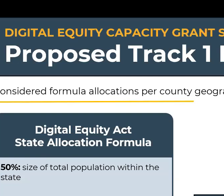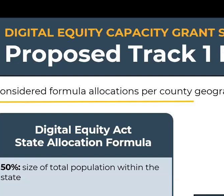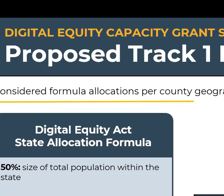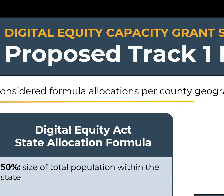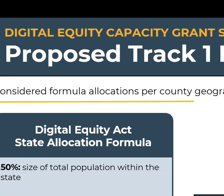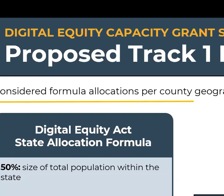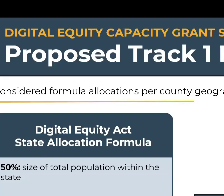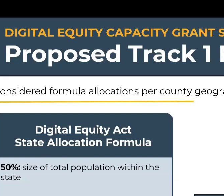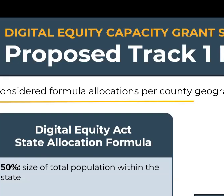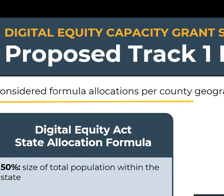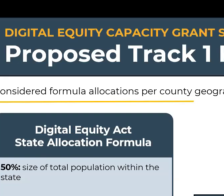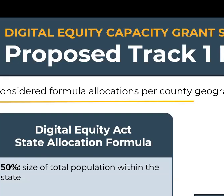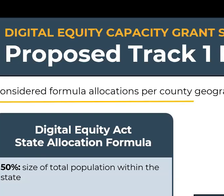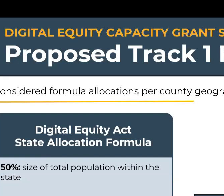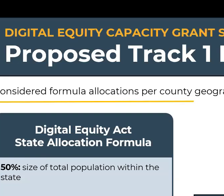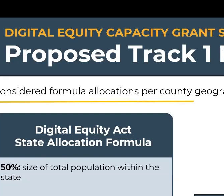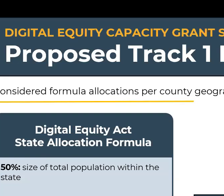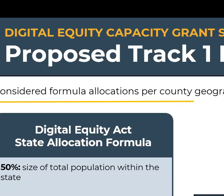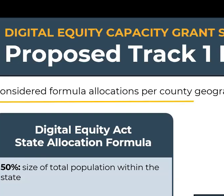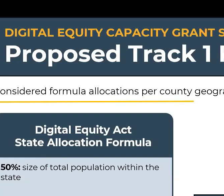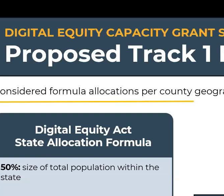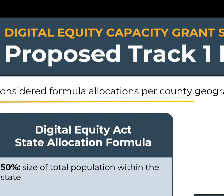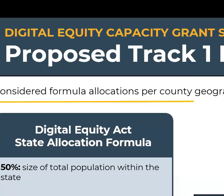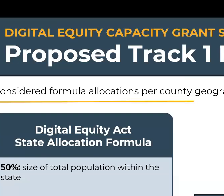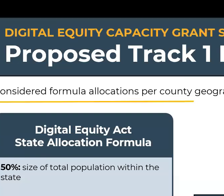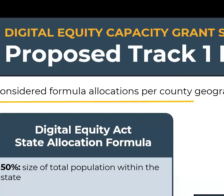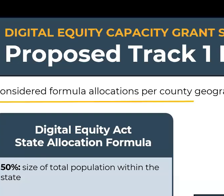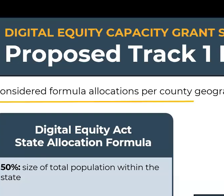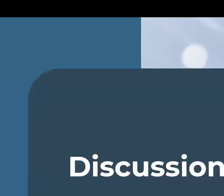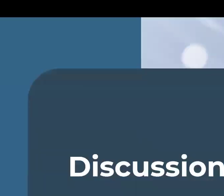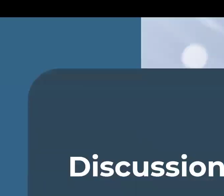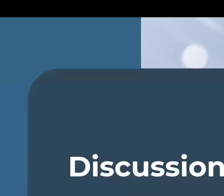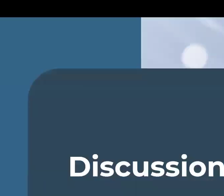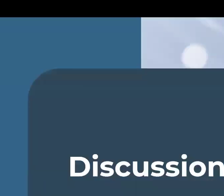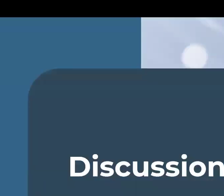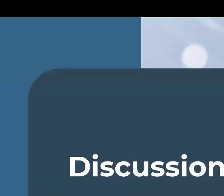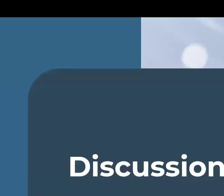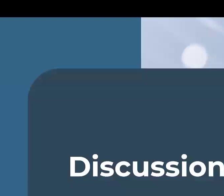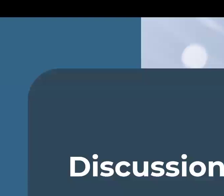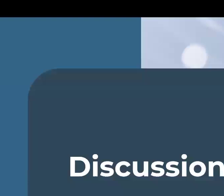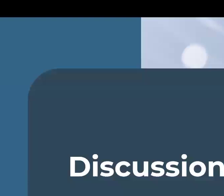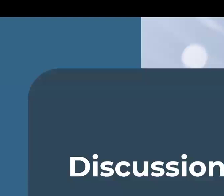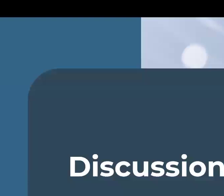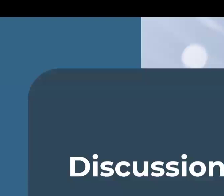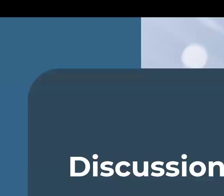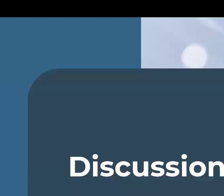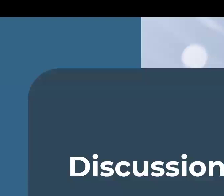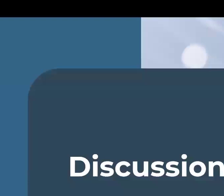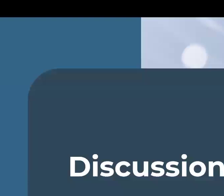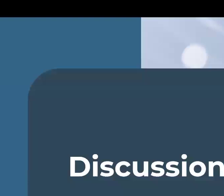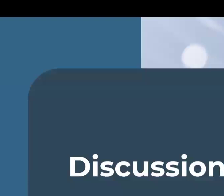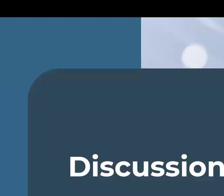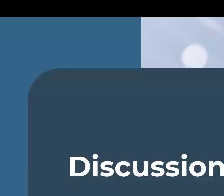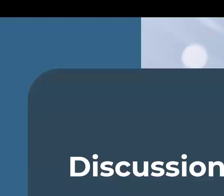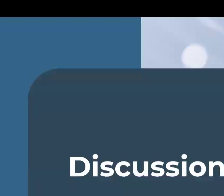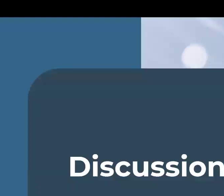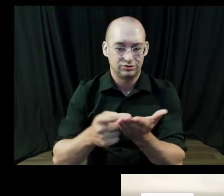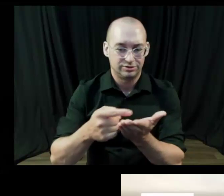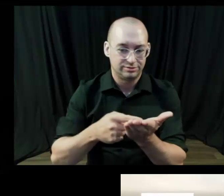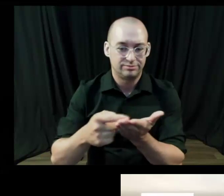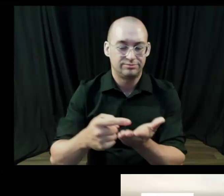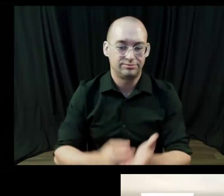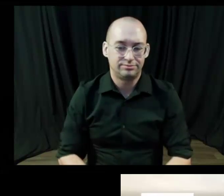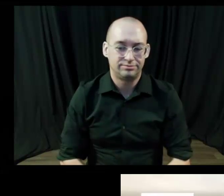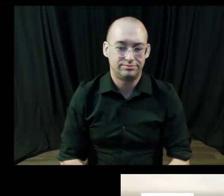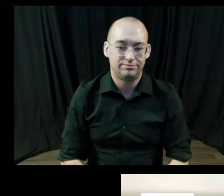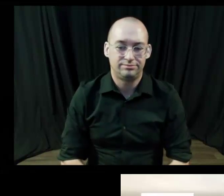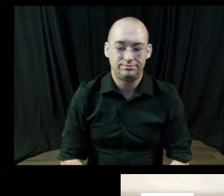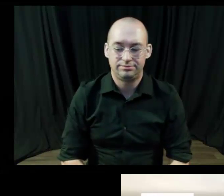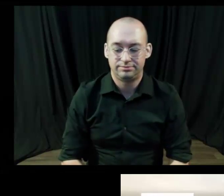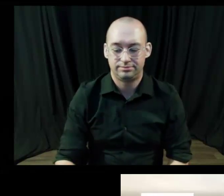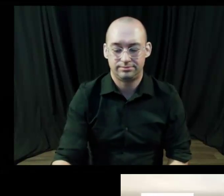comments. With that I'll pass it back to Maria to lead us through the discussion. Thank you.